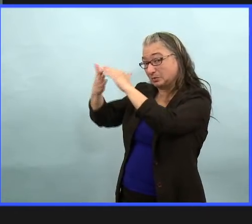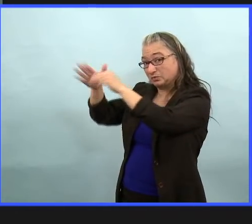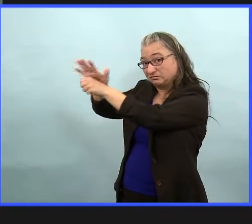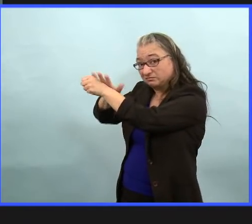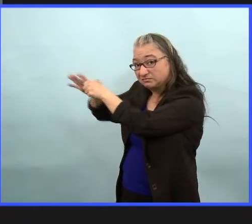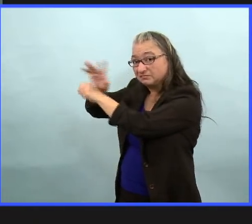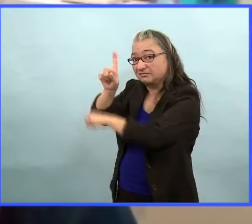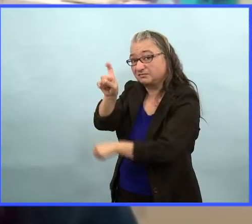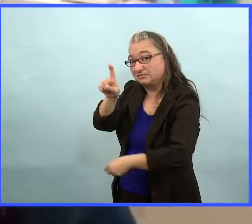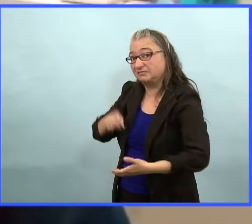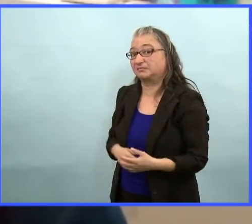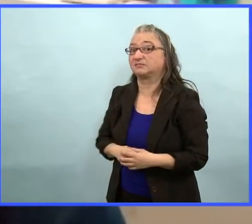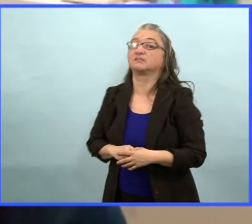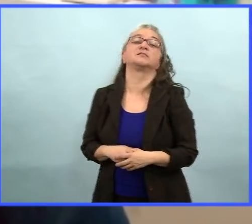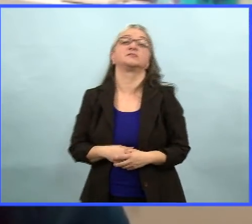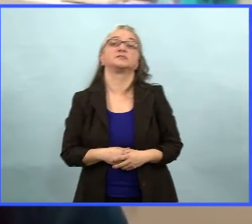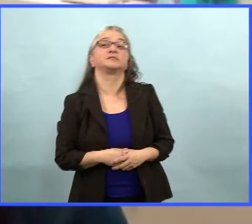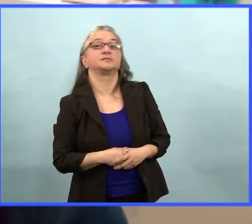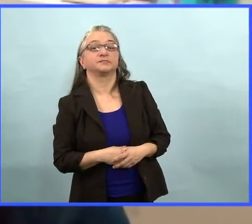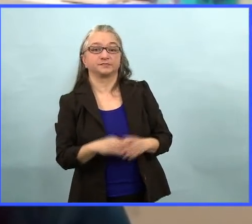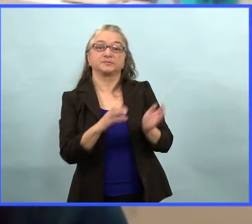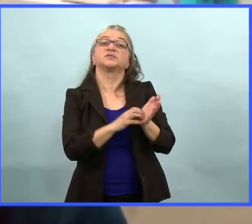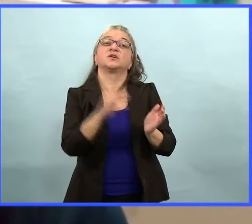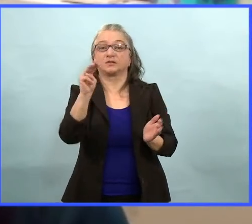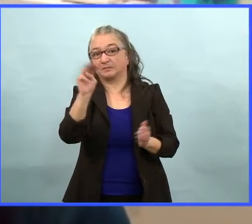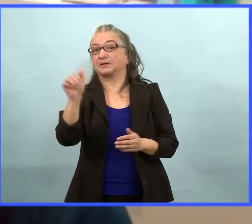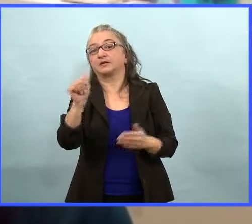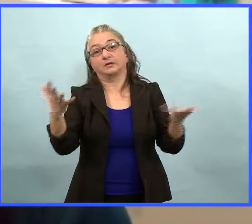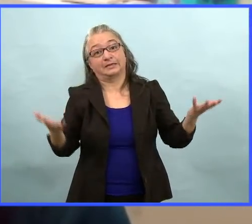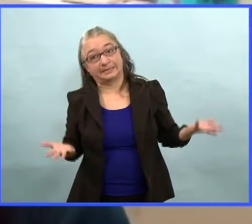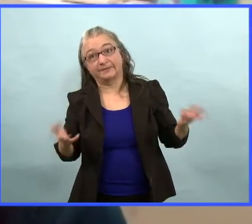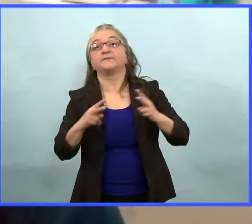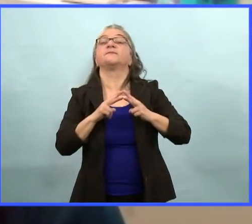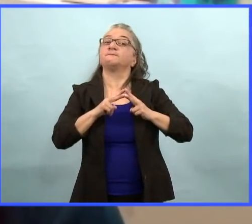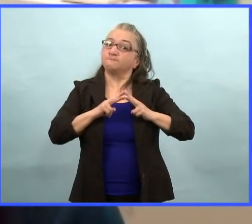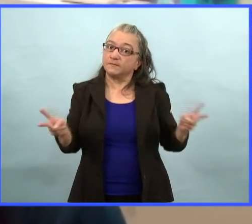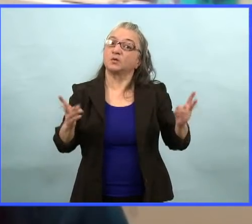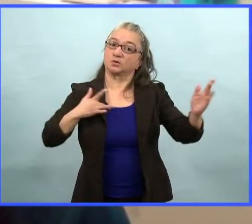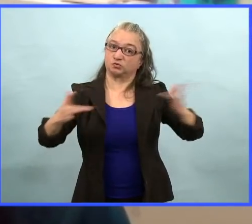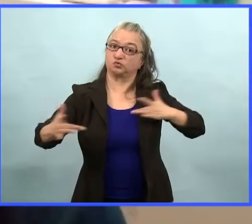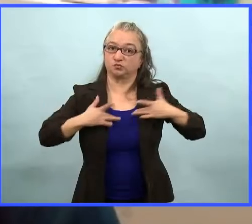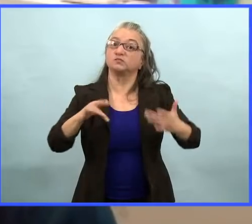i'm very concerned with the transition that we've seen with higher proportions not just of